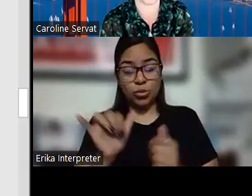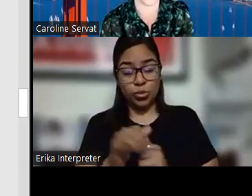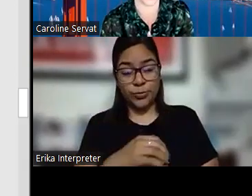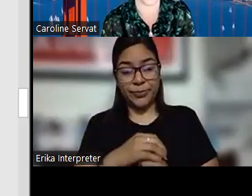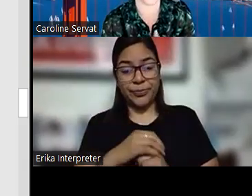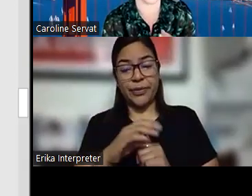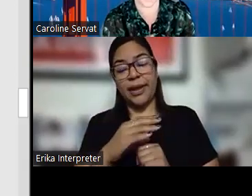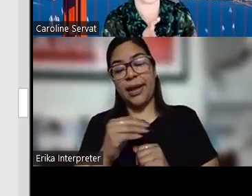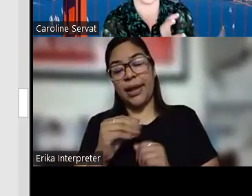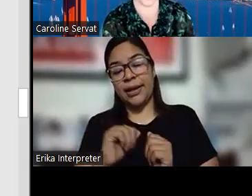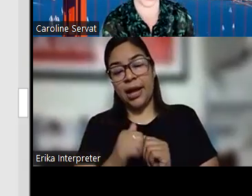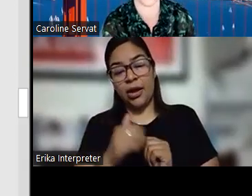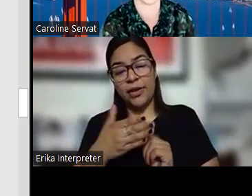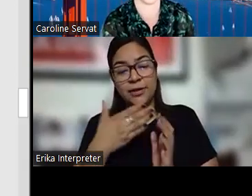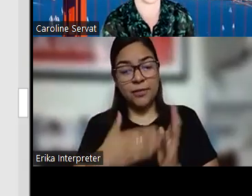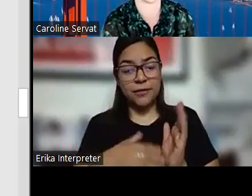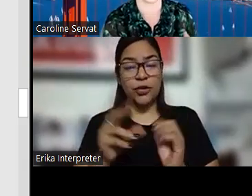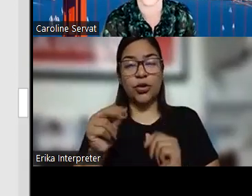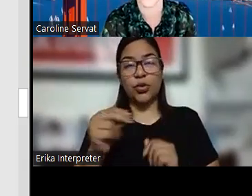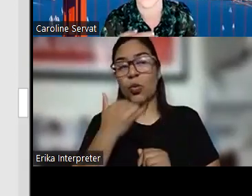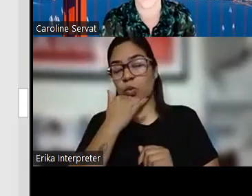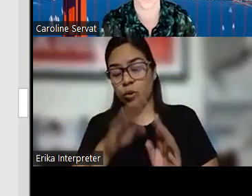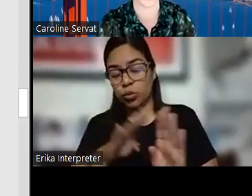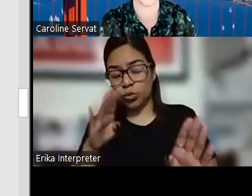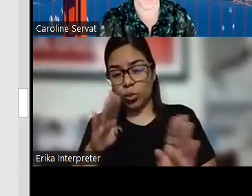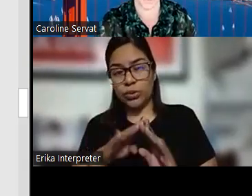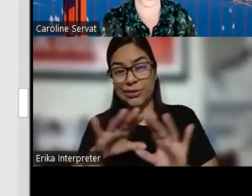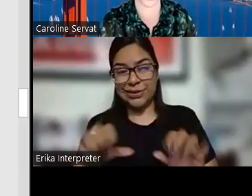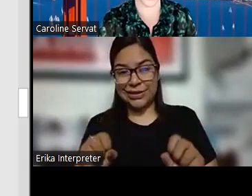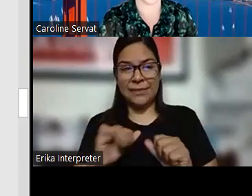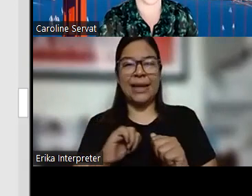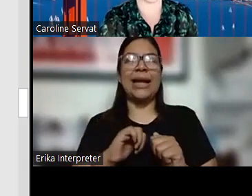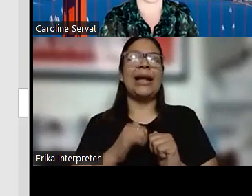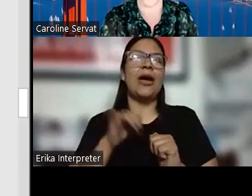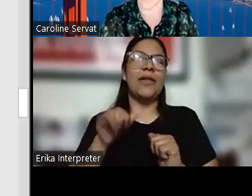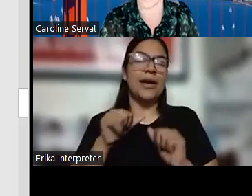ride door State no wrong door system that is really consistently messaged um to existing